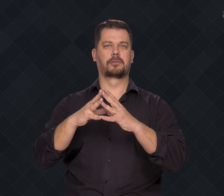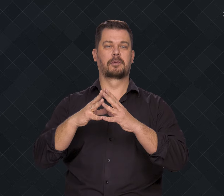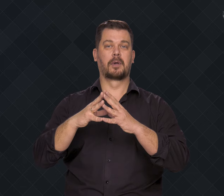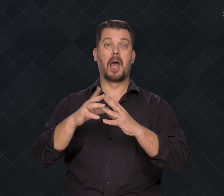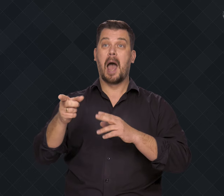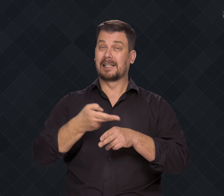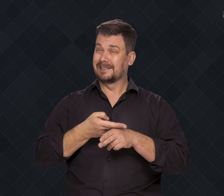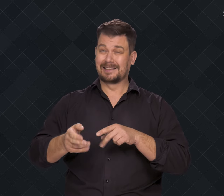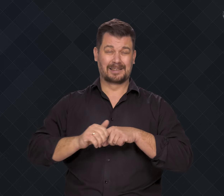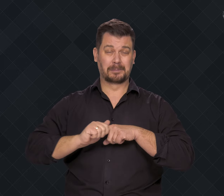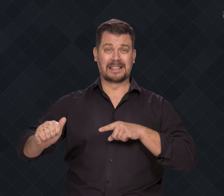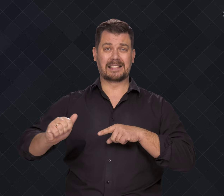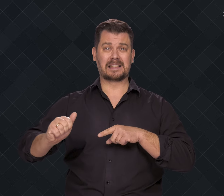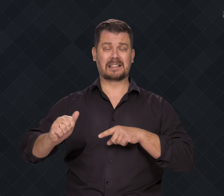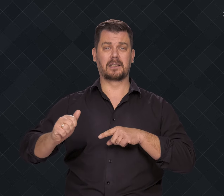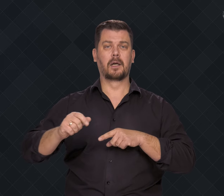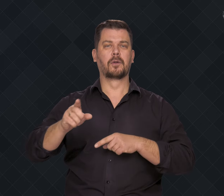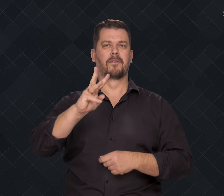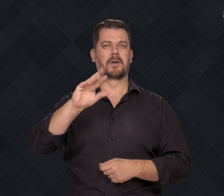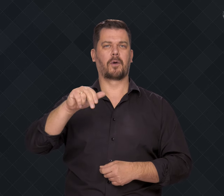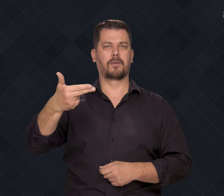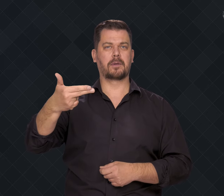In a more restrictive version of the low-carb diet,